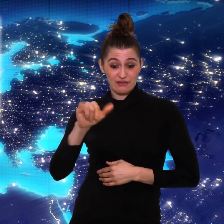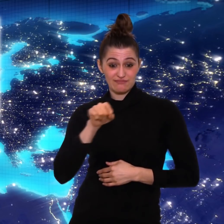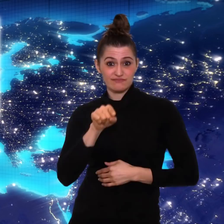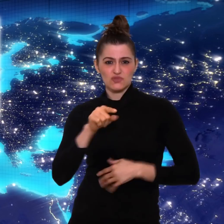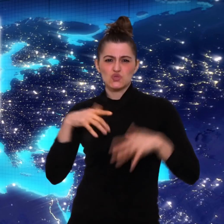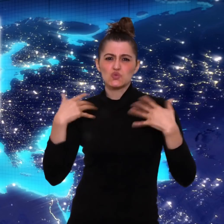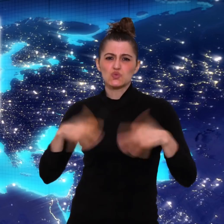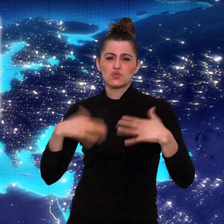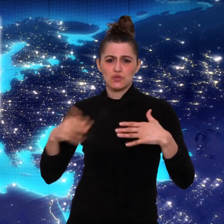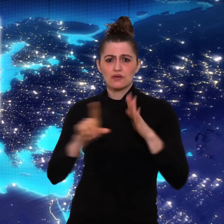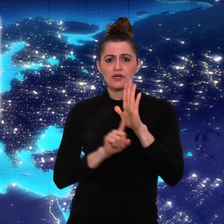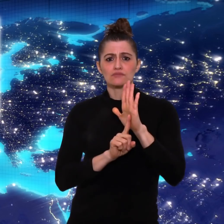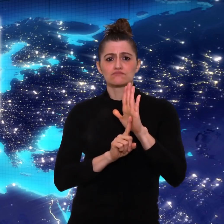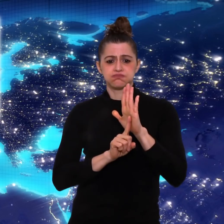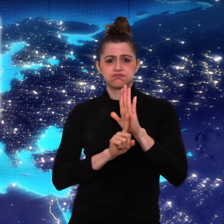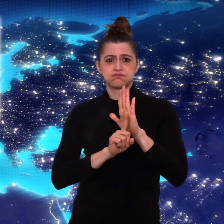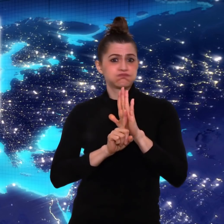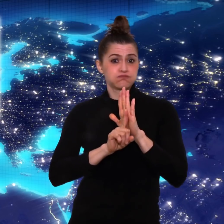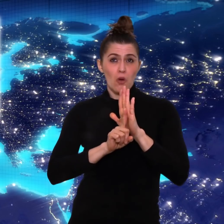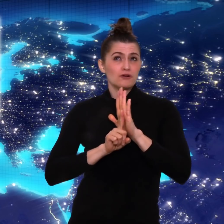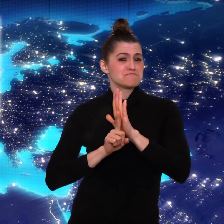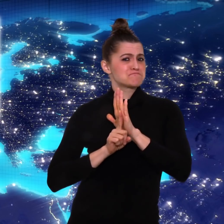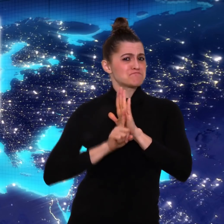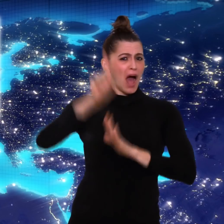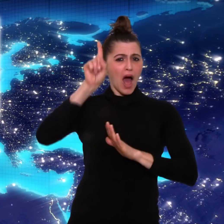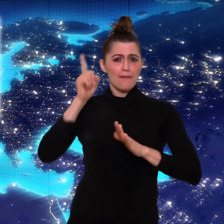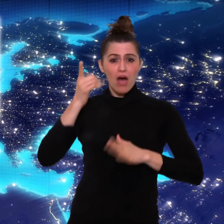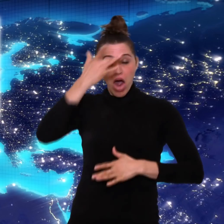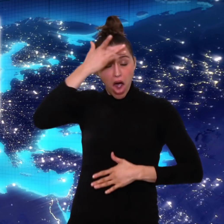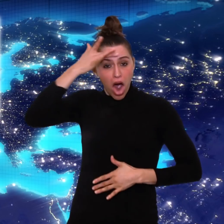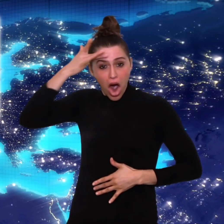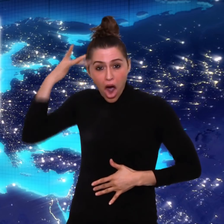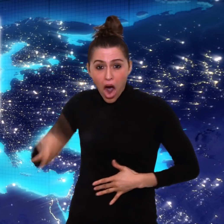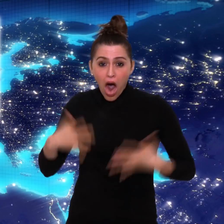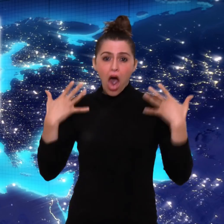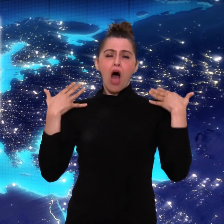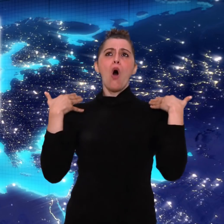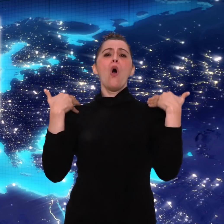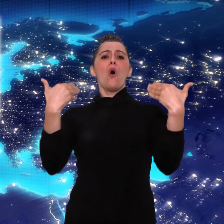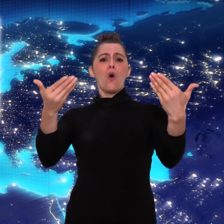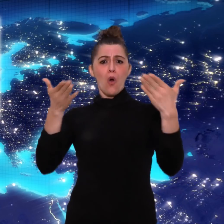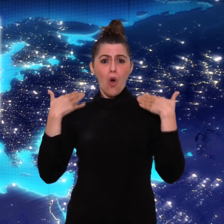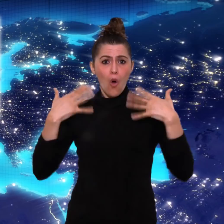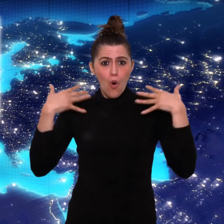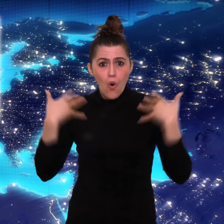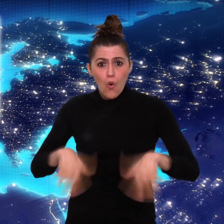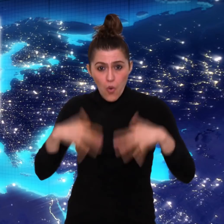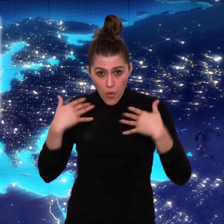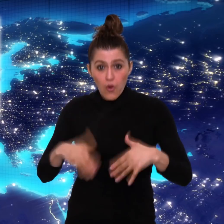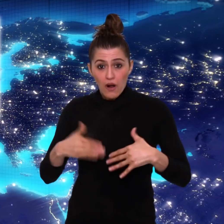gravity pull of the sun, and